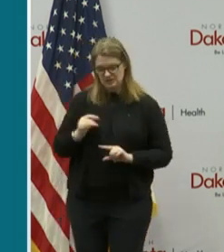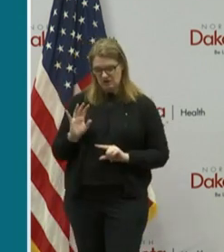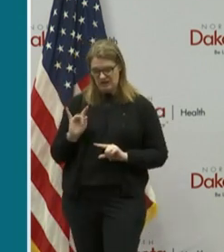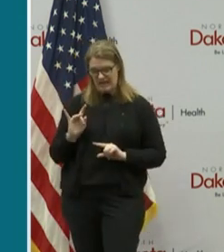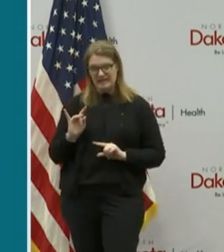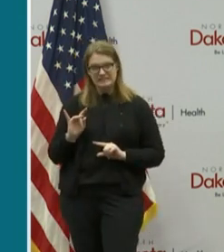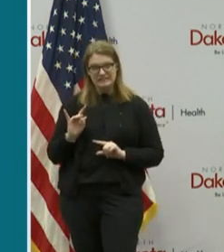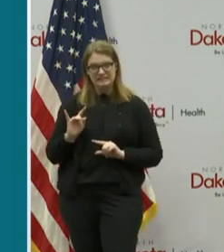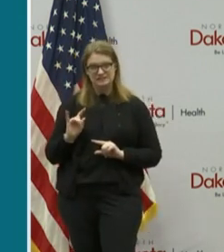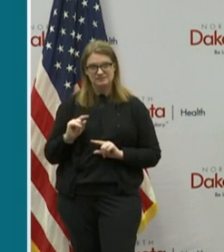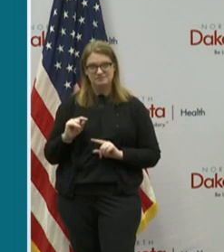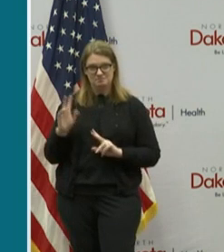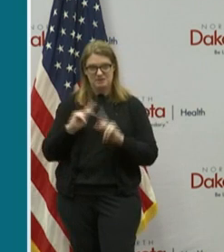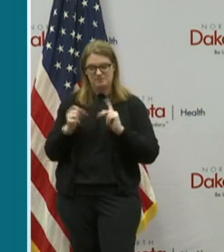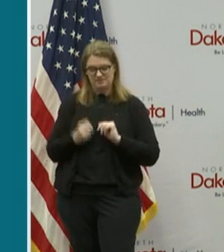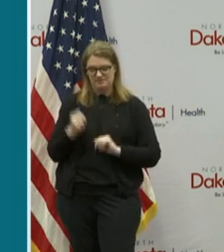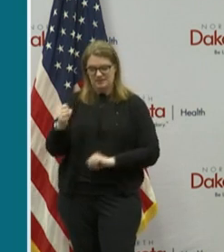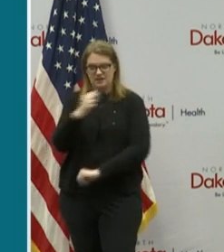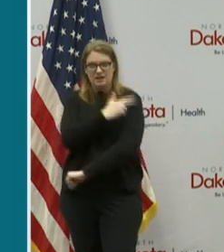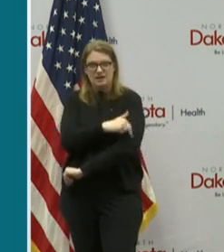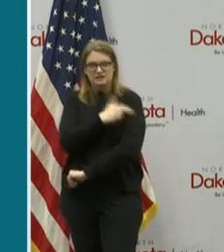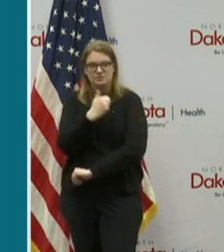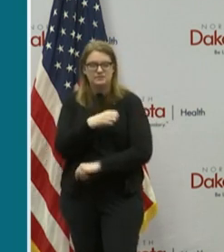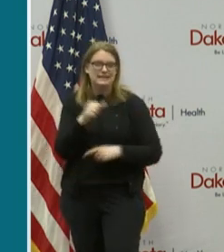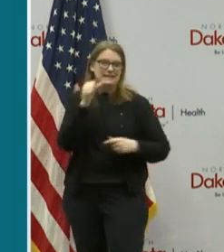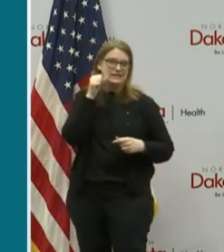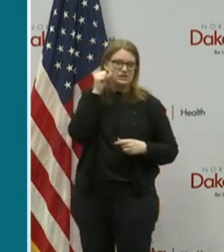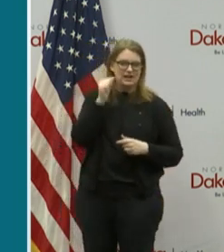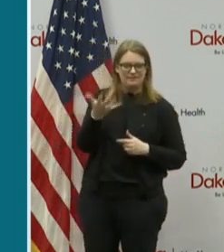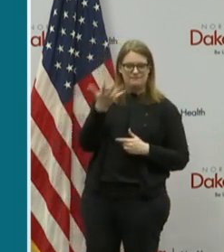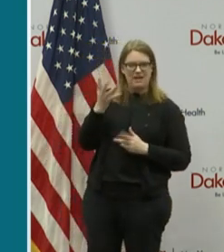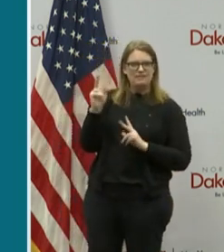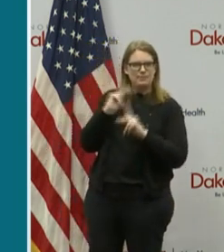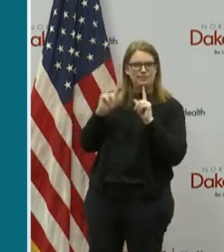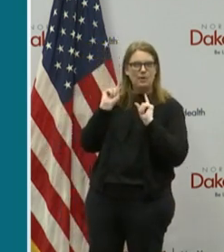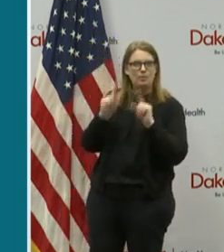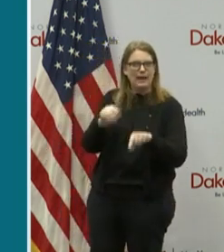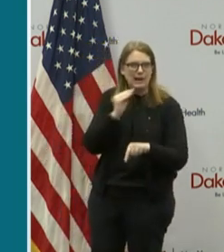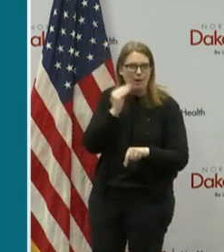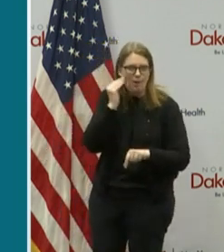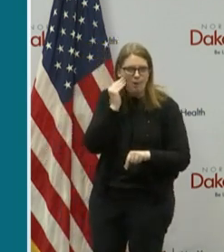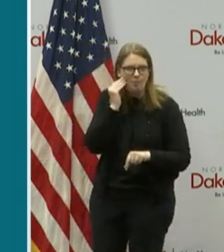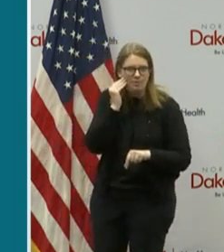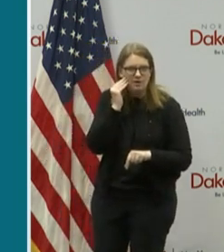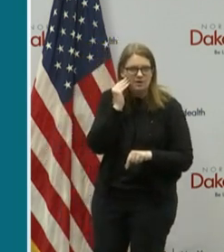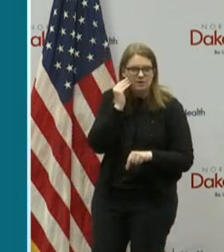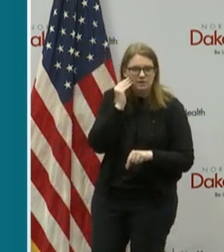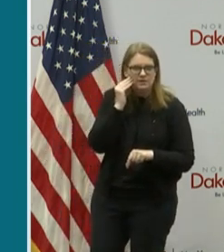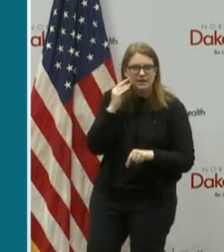CASES, 18 HOSPITALIZED. THIS IS GOOD NEWS BECAUSE WE HAD FIVE DISCHARGES AND RELEASED FROM